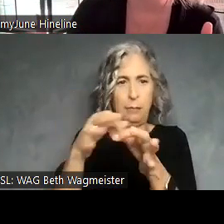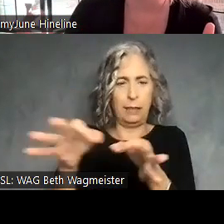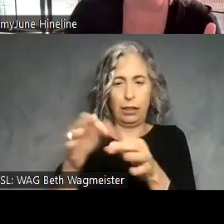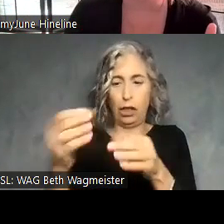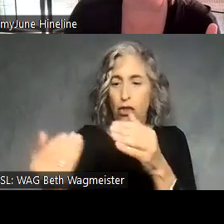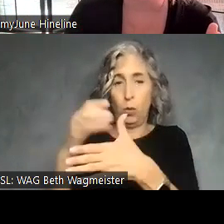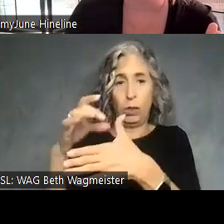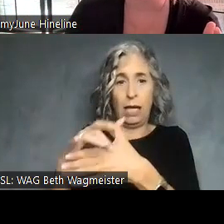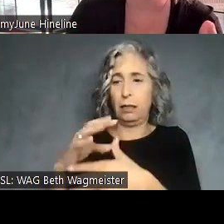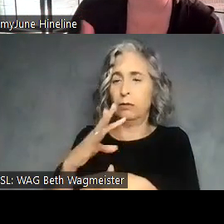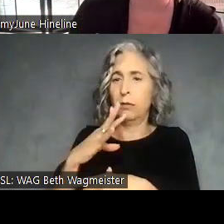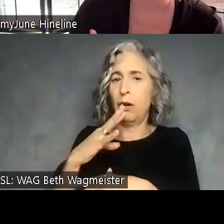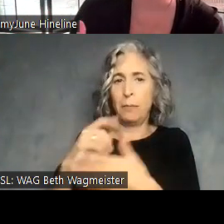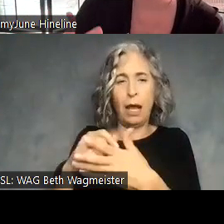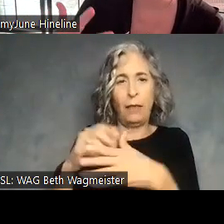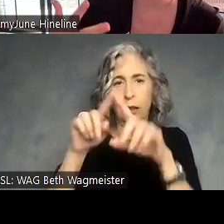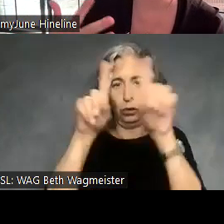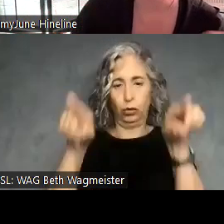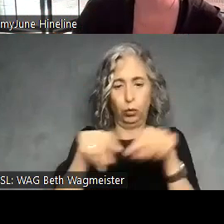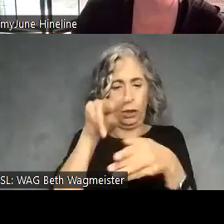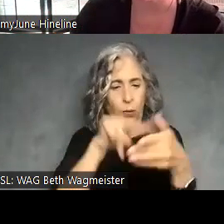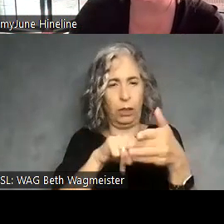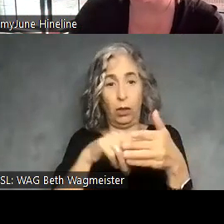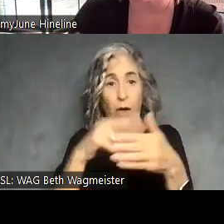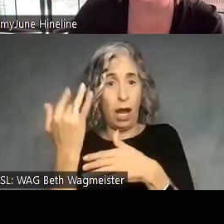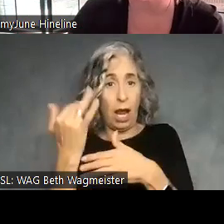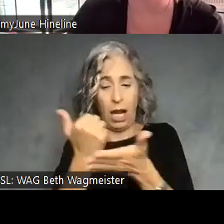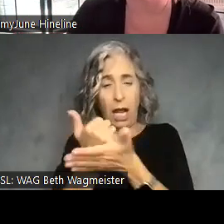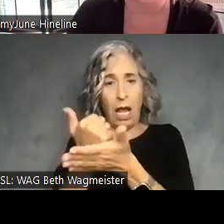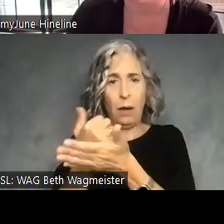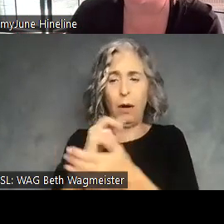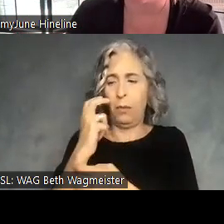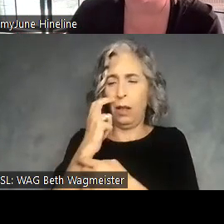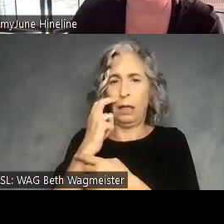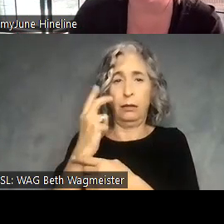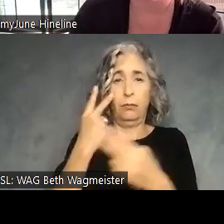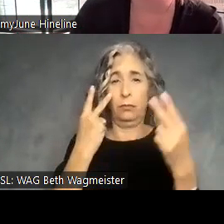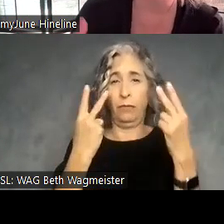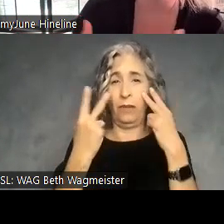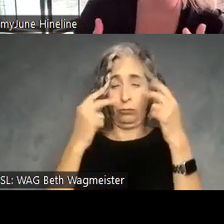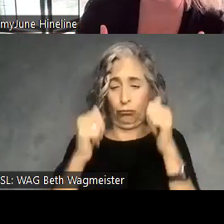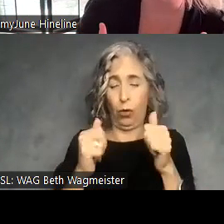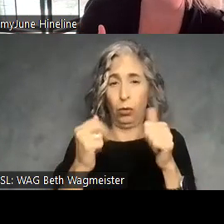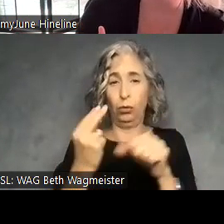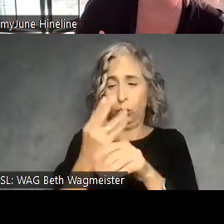Status emojis, this has a whole nother guideline dedicated to it, 4.1.3. We want to make sure our